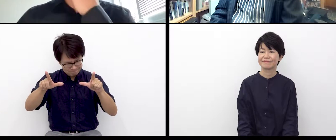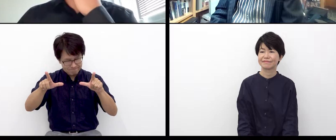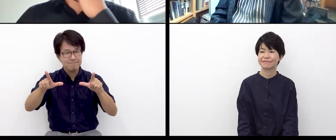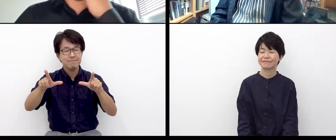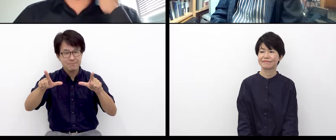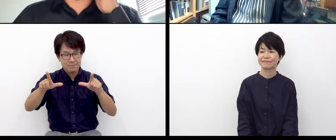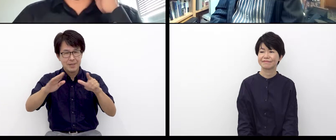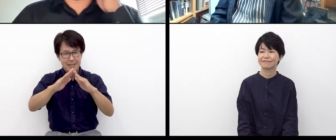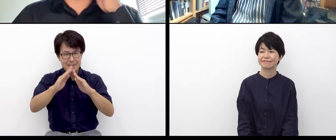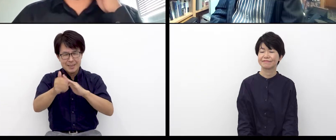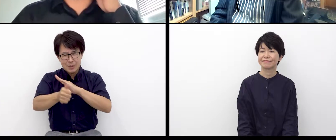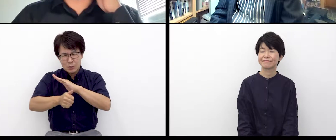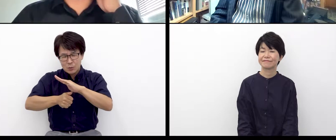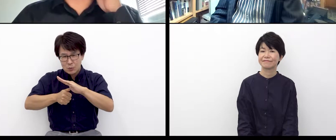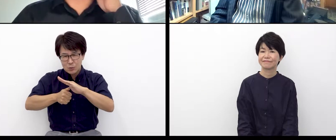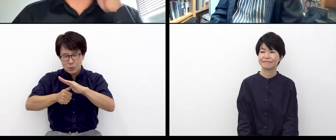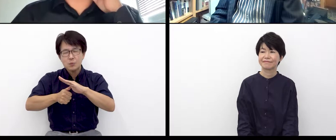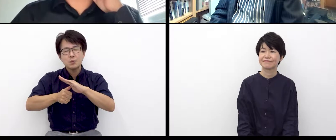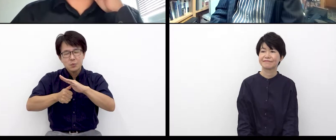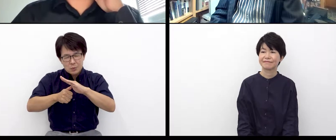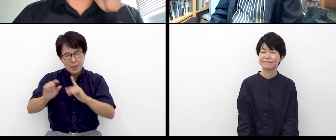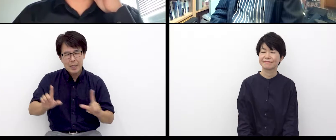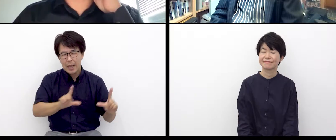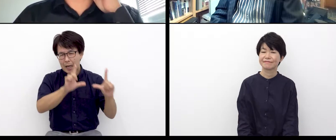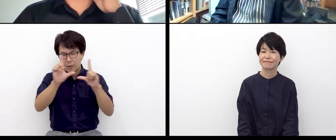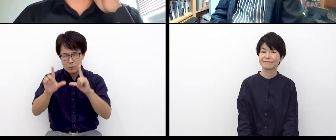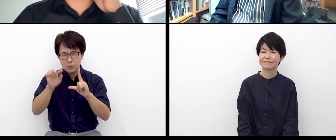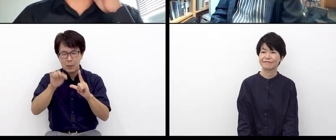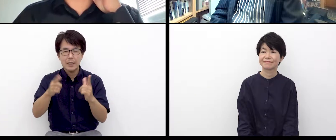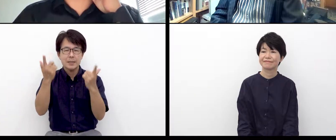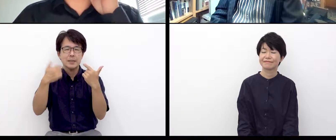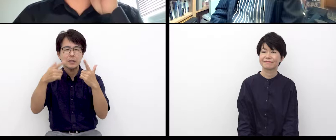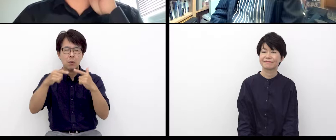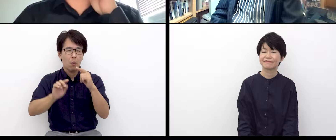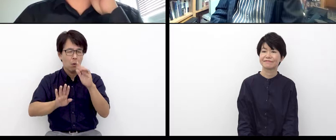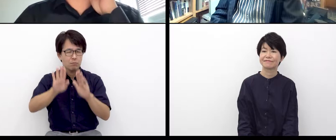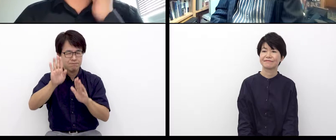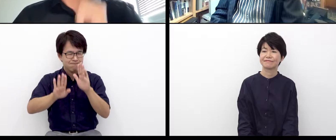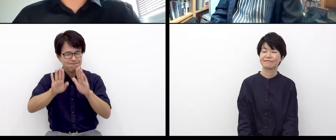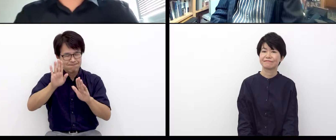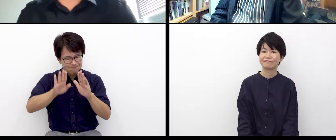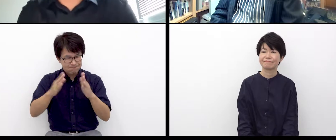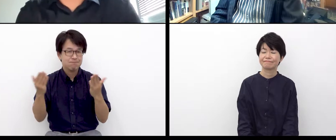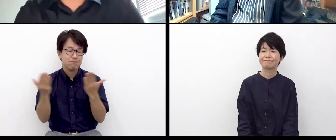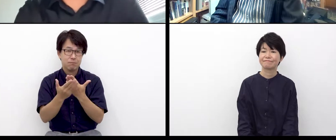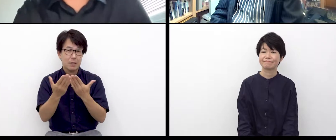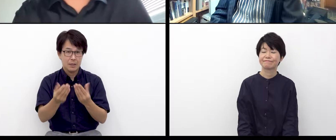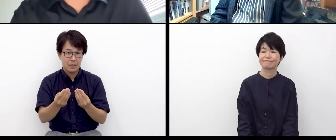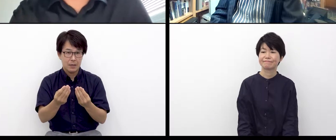which became normal in our life.